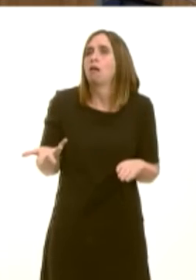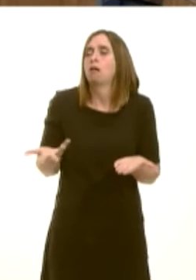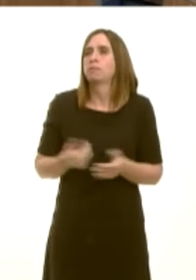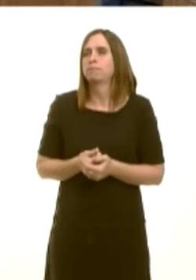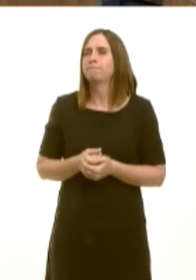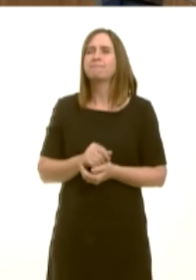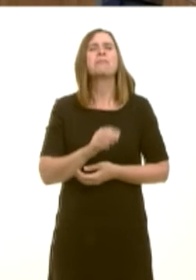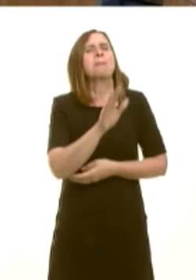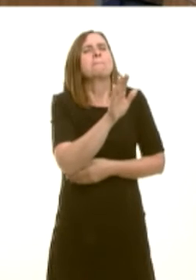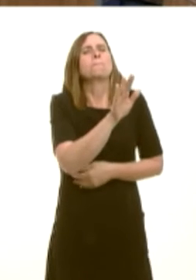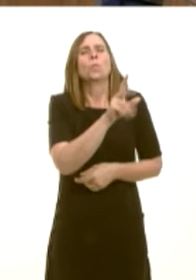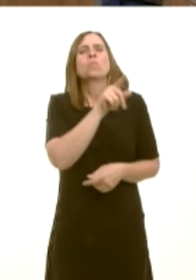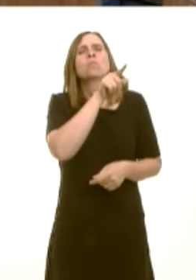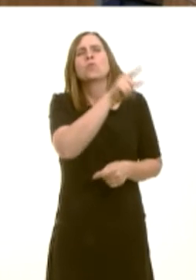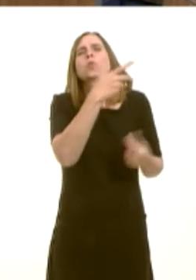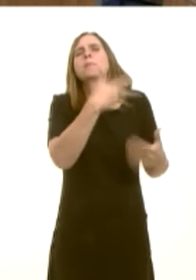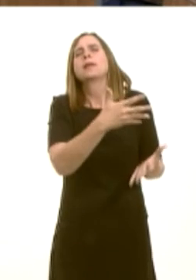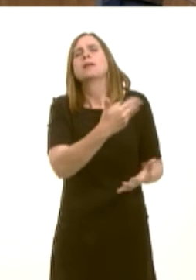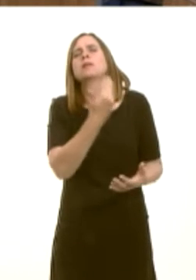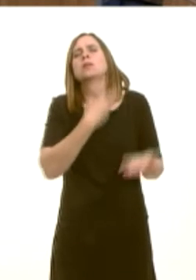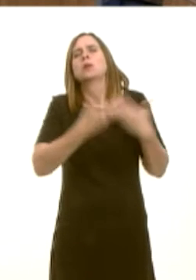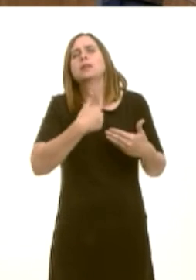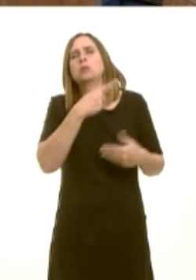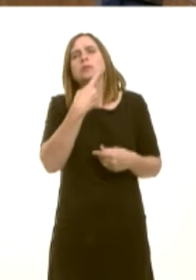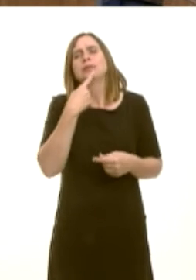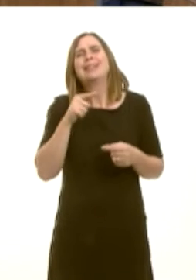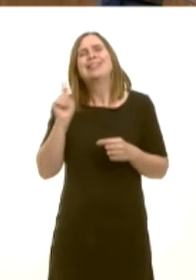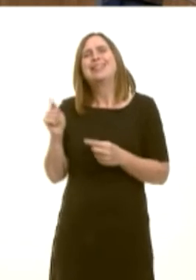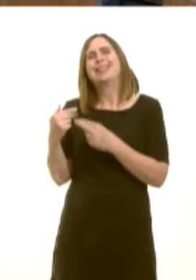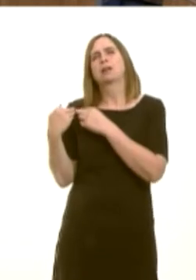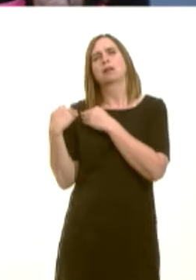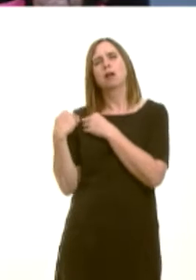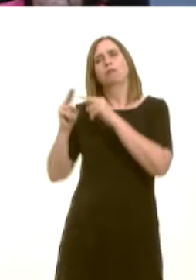you have told me quite specifically that Mr Goldstoneís role is in property matters,